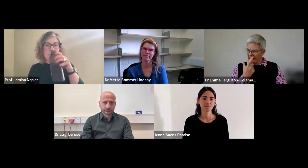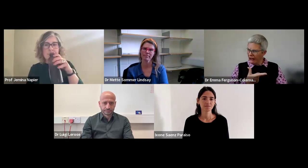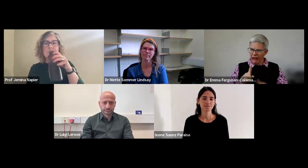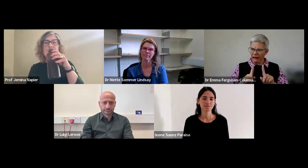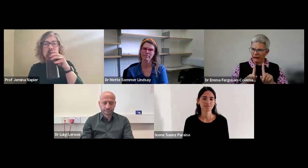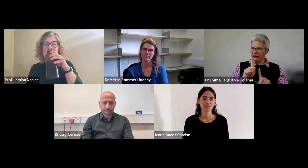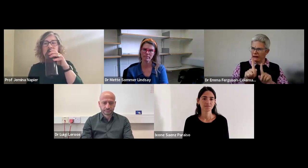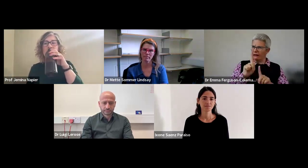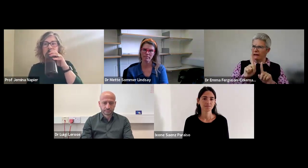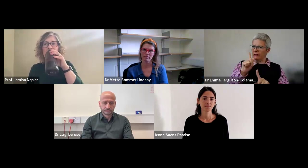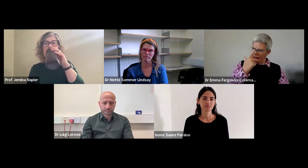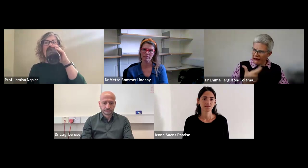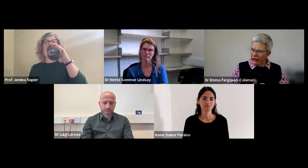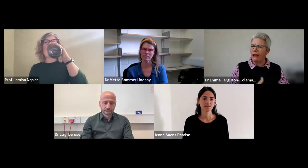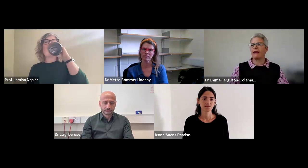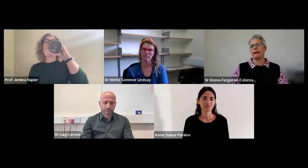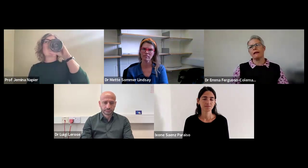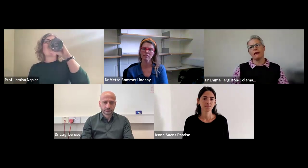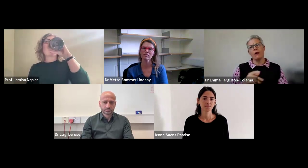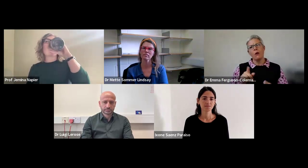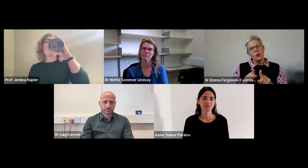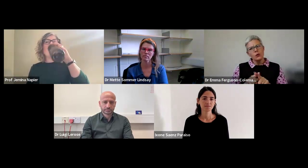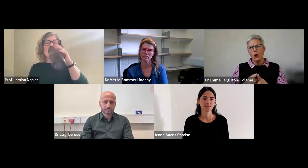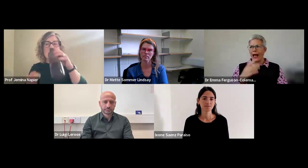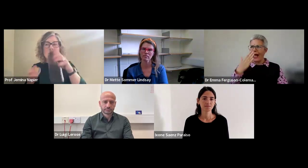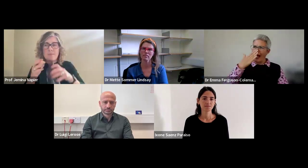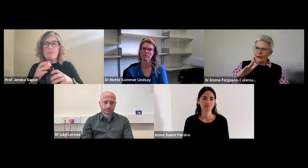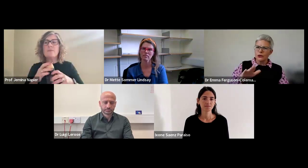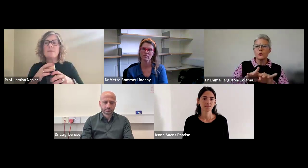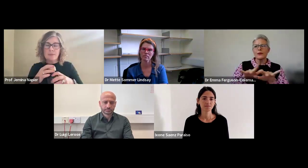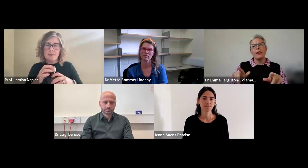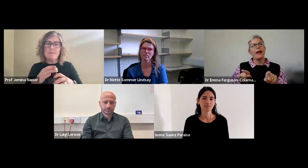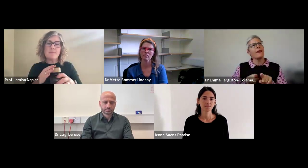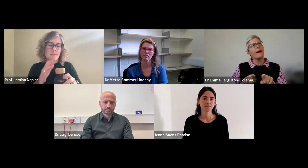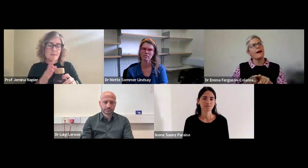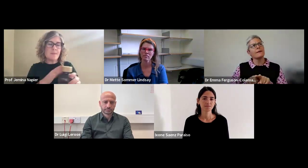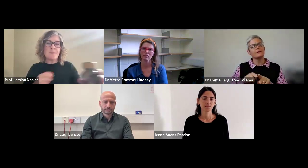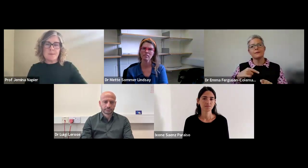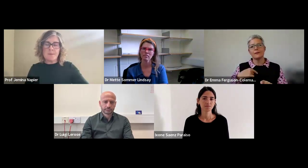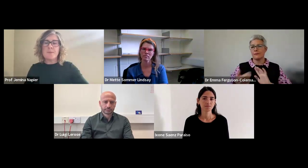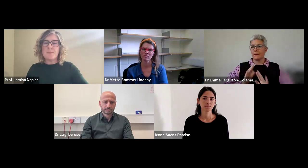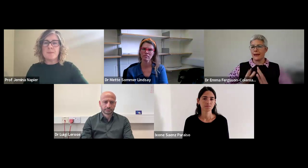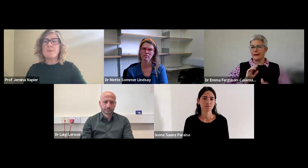of me as a deaf person, you know, am I able to progress? Am I able to do this? And there